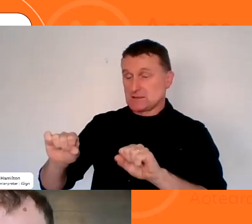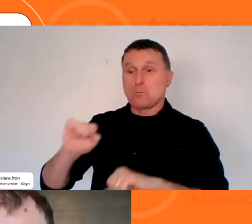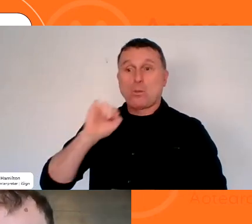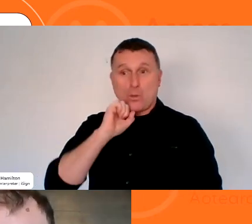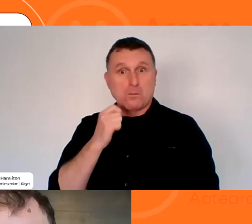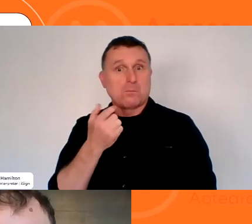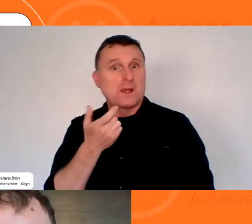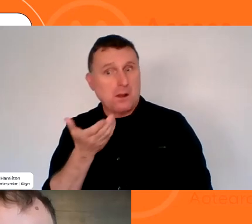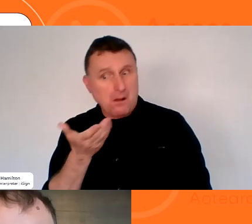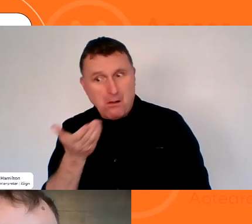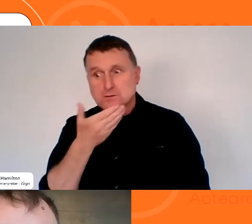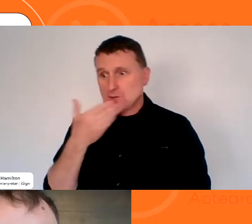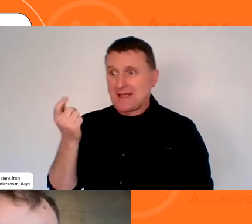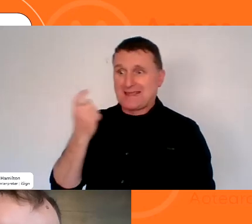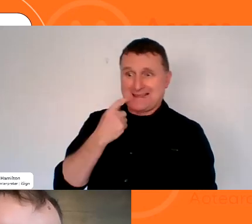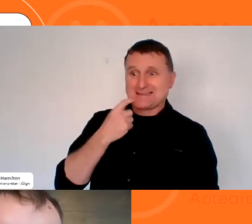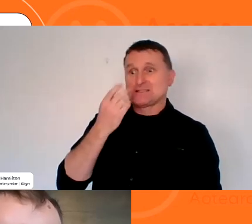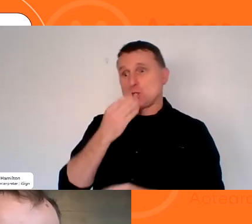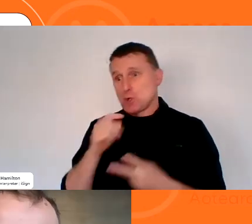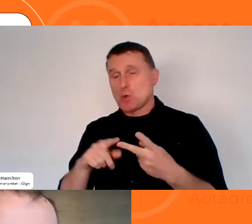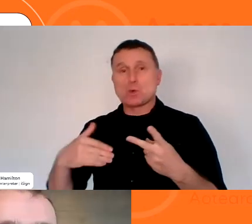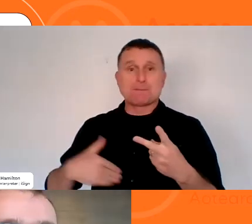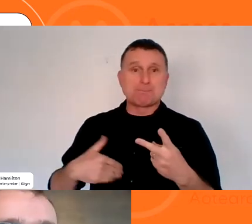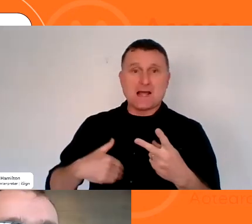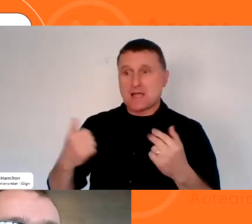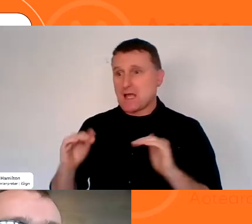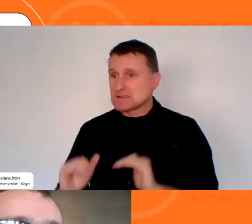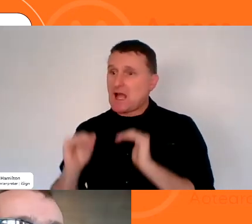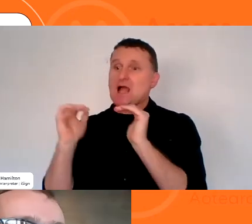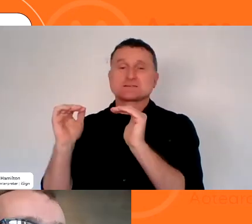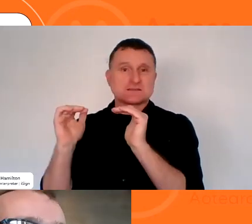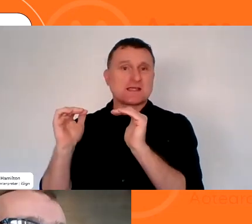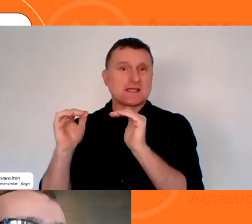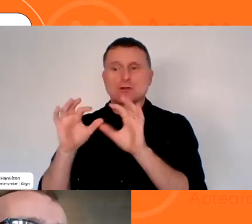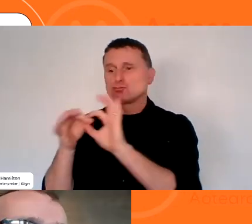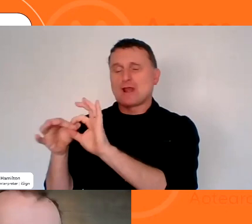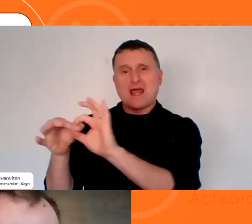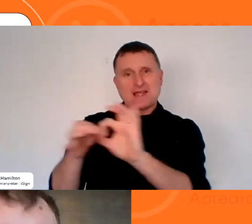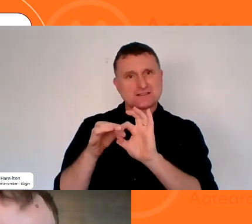relationship building. But I guess -- I don't know. Kia ora, that's